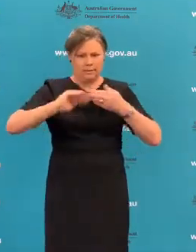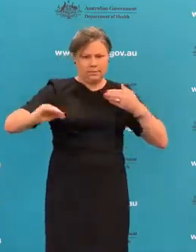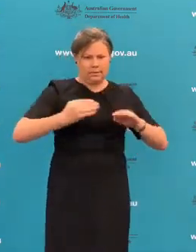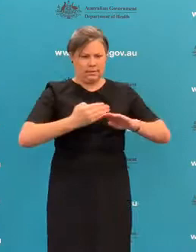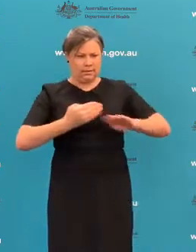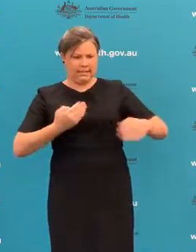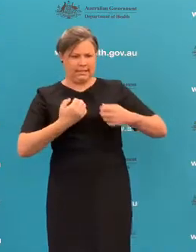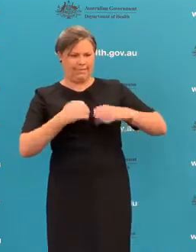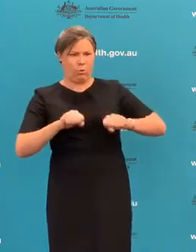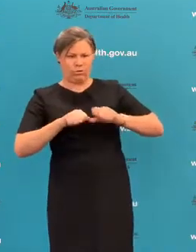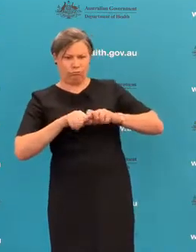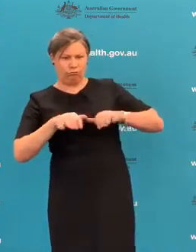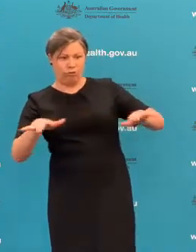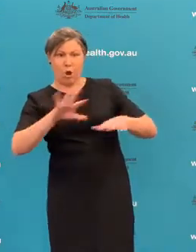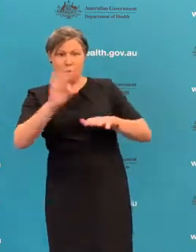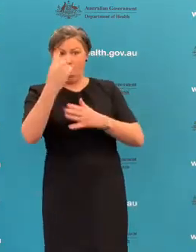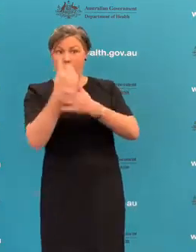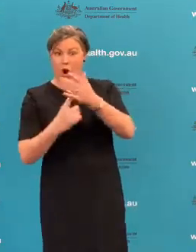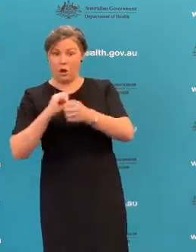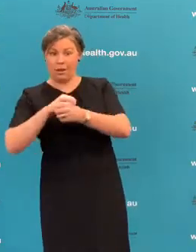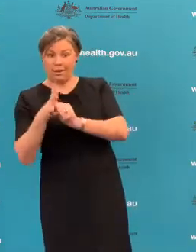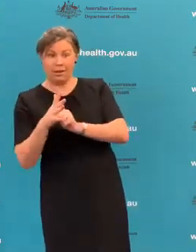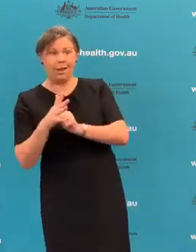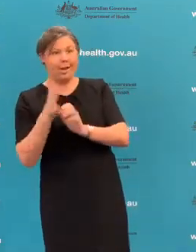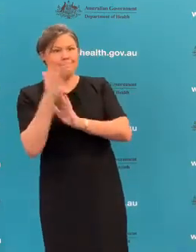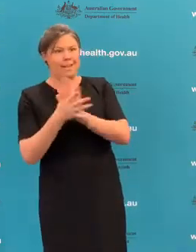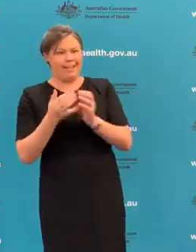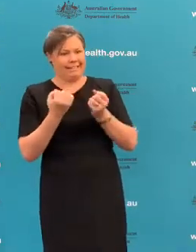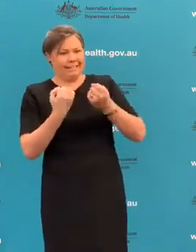So thank you to everyone in Australia for your contribution to the control of